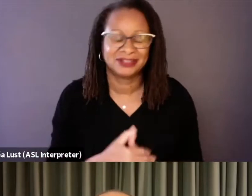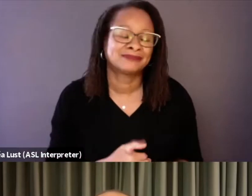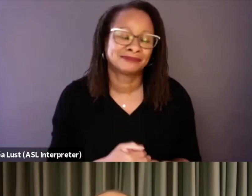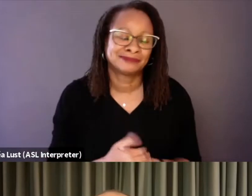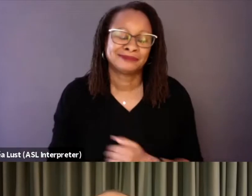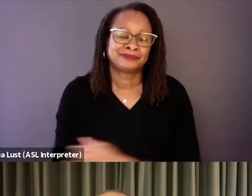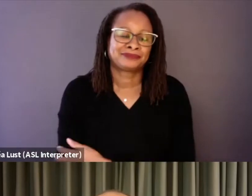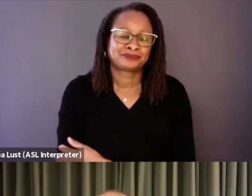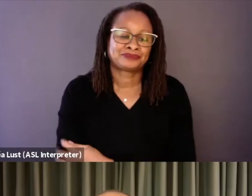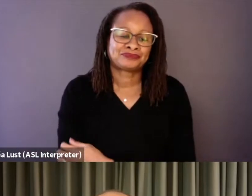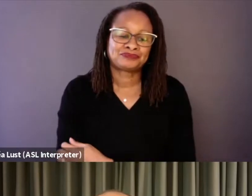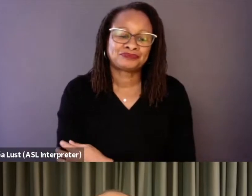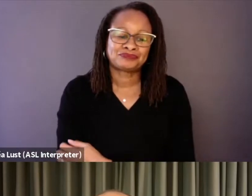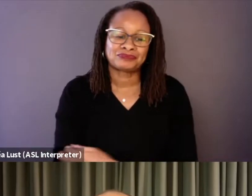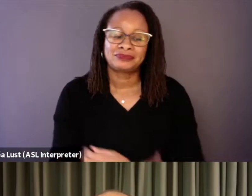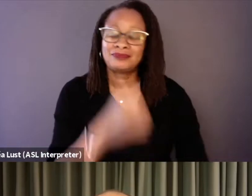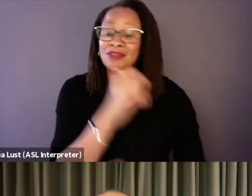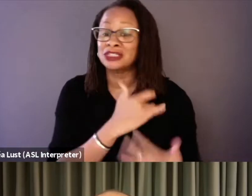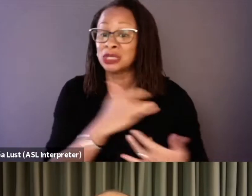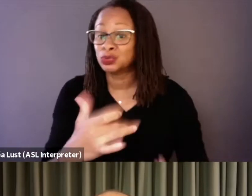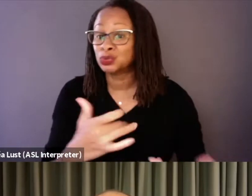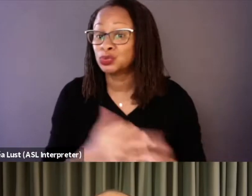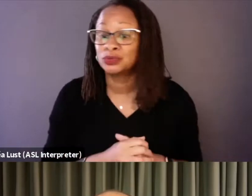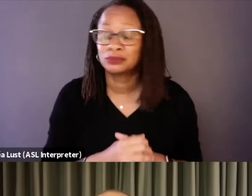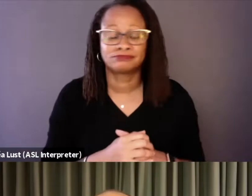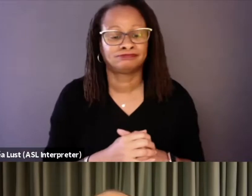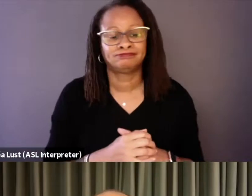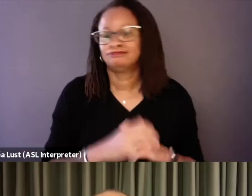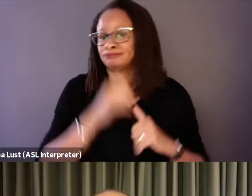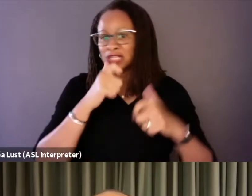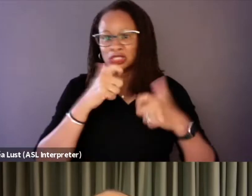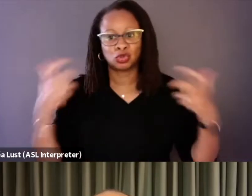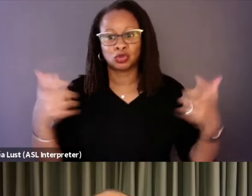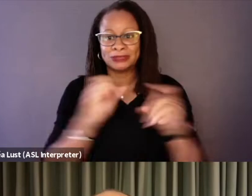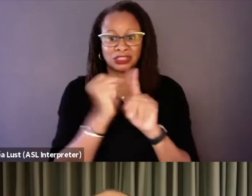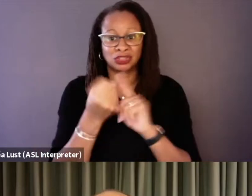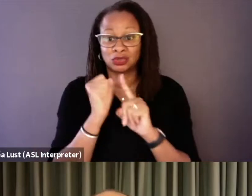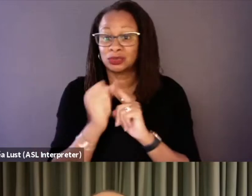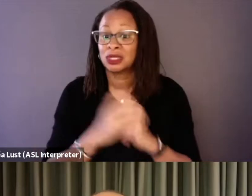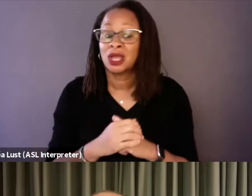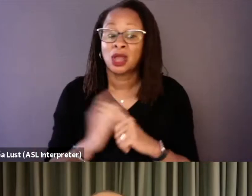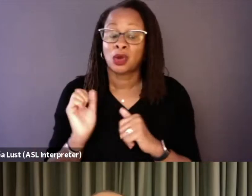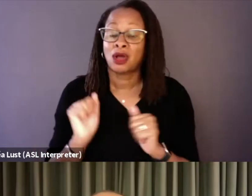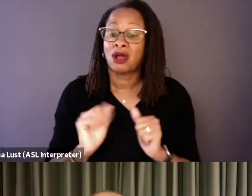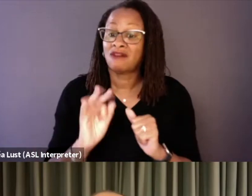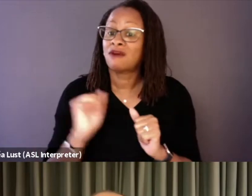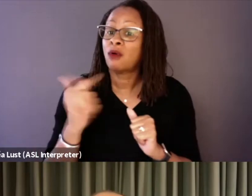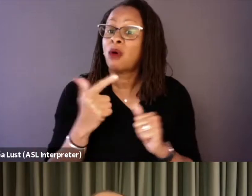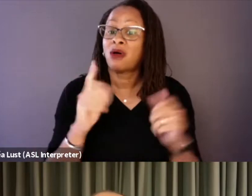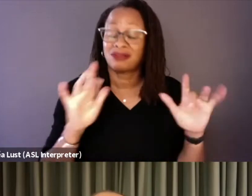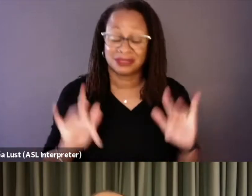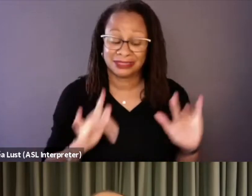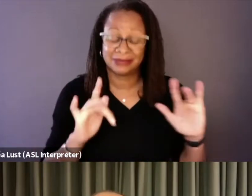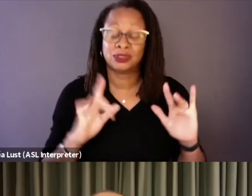It was unusual that there weren't too many instances of all those tapes or very many instances where David